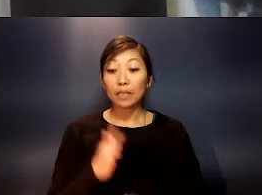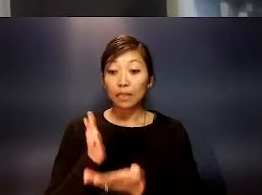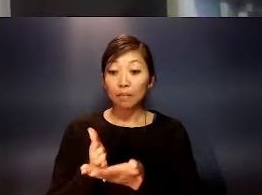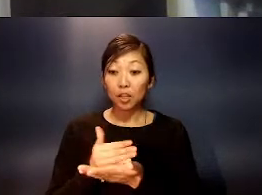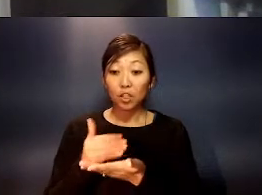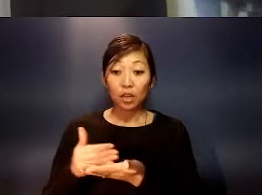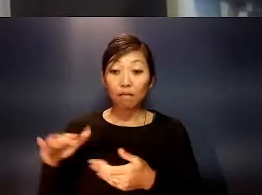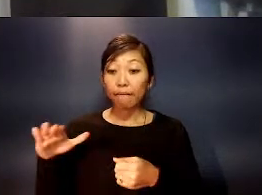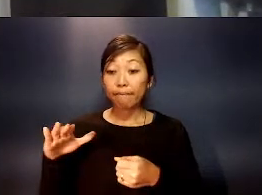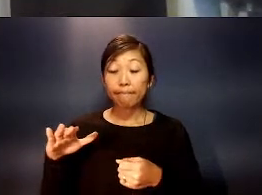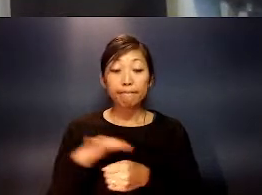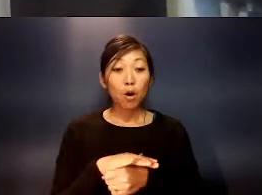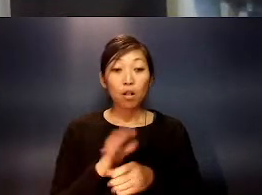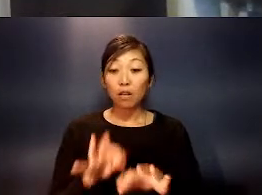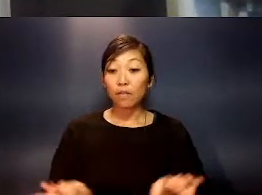THINKING MORE COMPREHENSIVELY AROUND HOW WE'RE THINKING